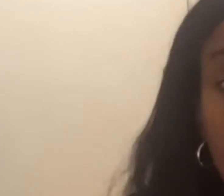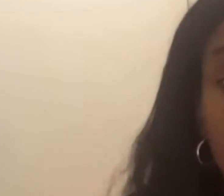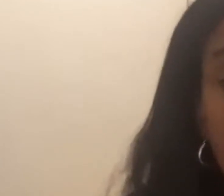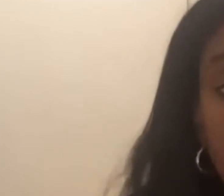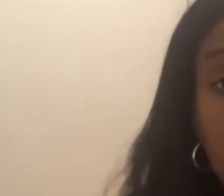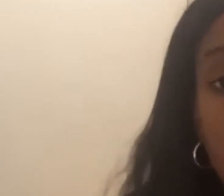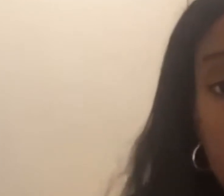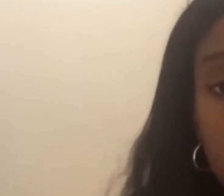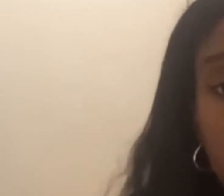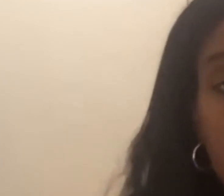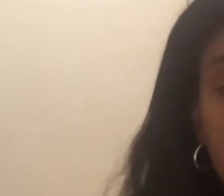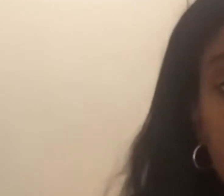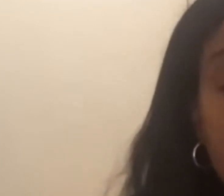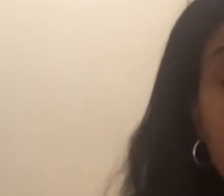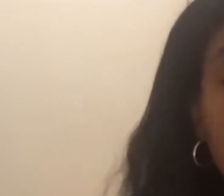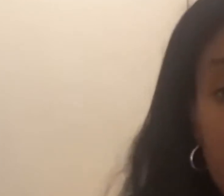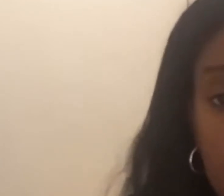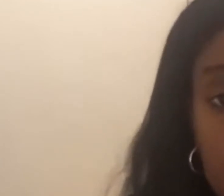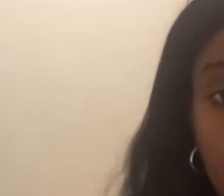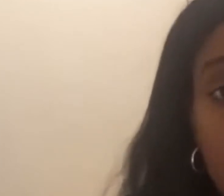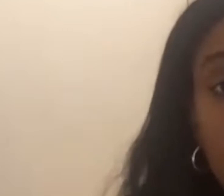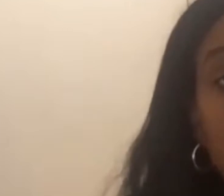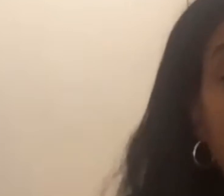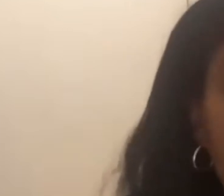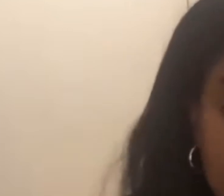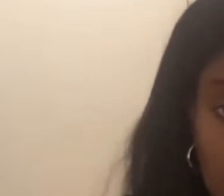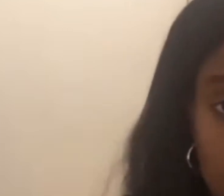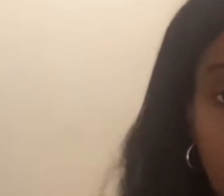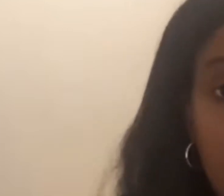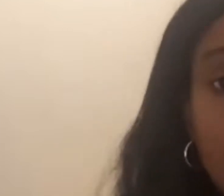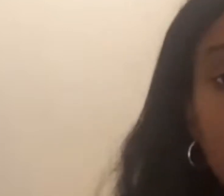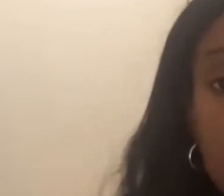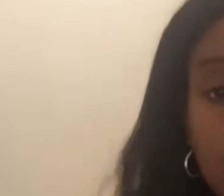the people you'll hear from today will inspire you they will challenge you they will leave you